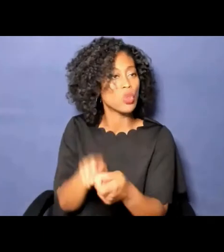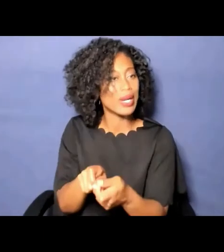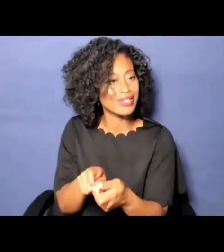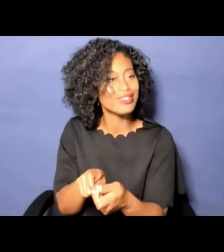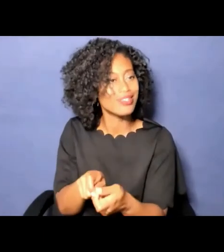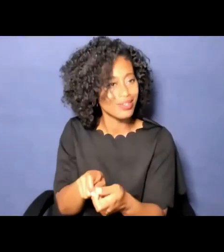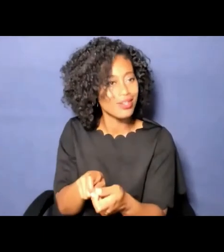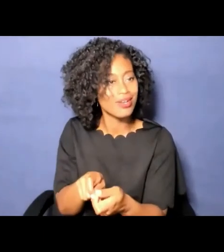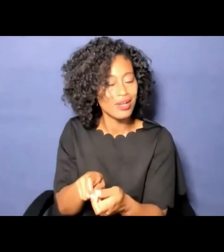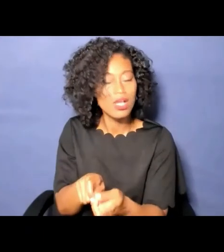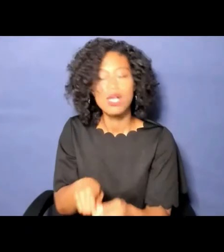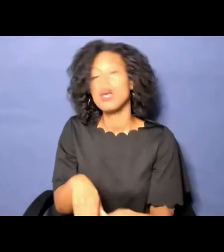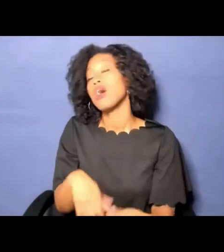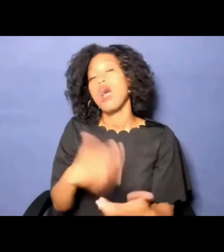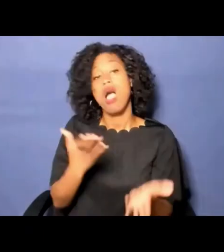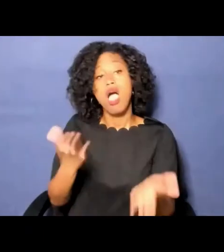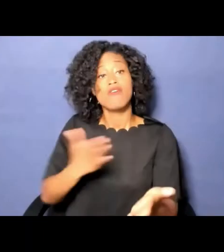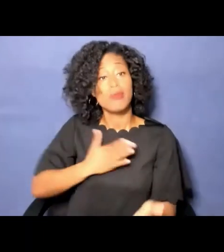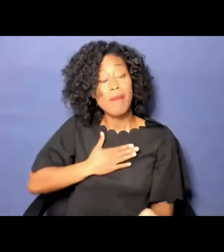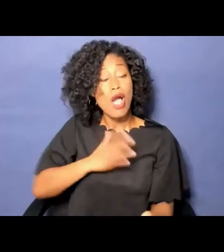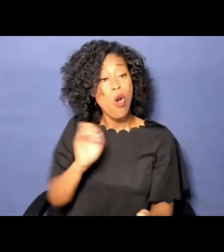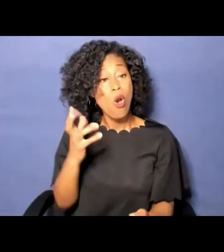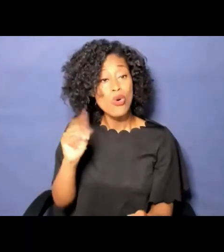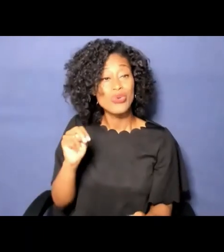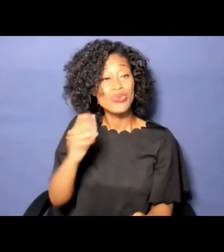I offer my own story as an example.